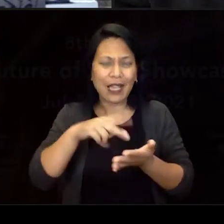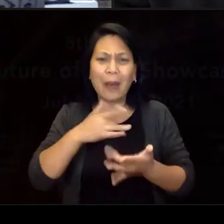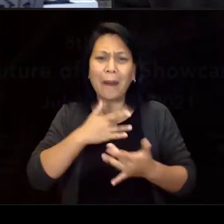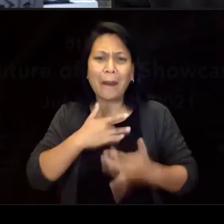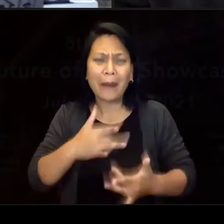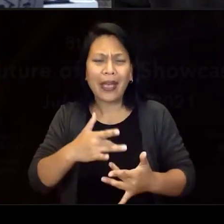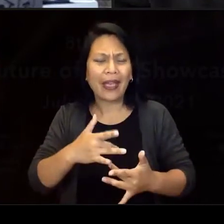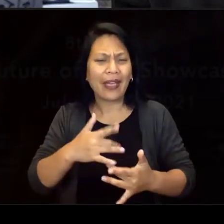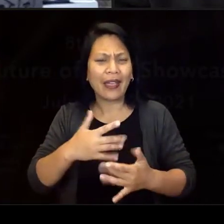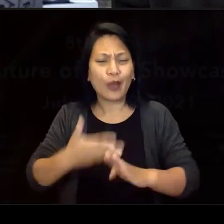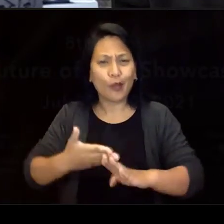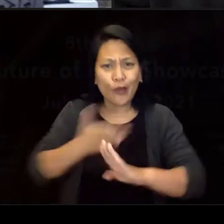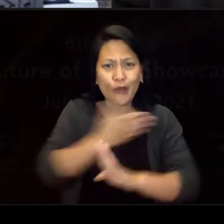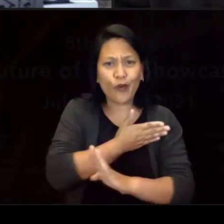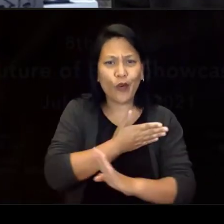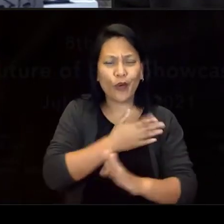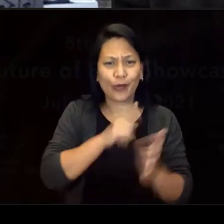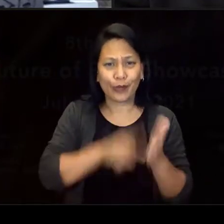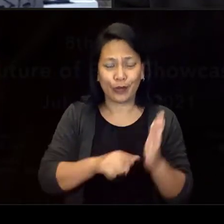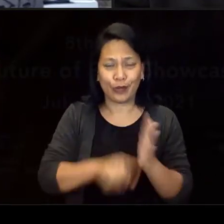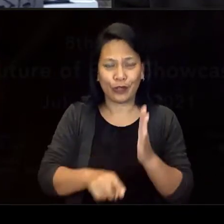Like what does that look like? What is that movement, how will we interpret it?